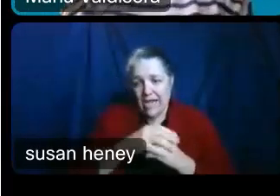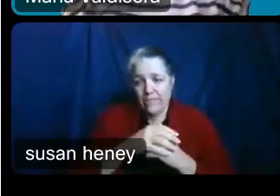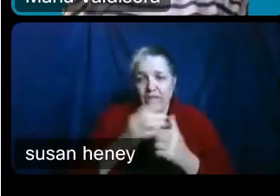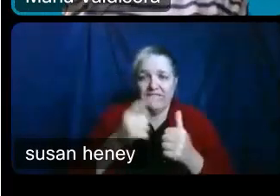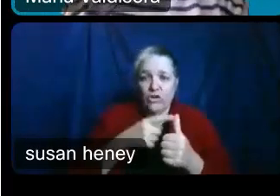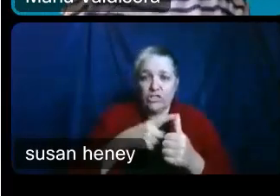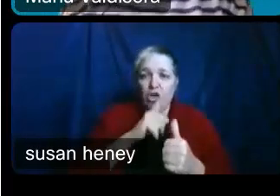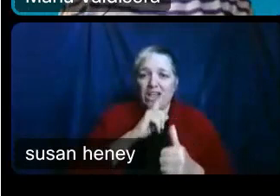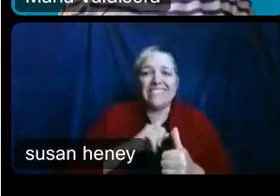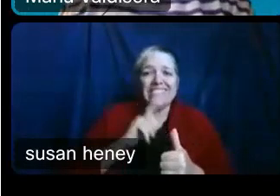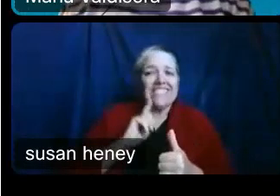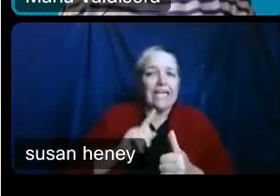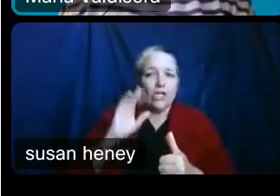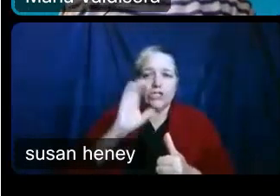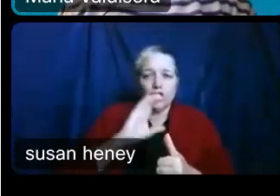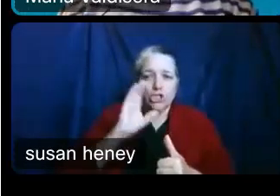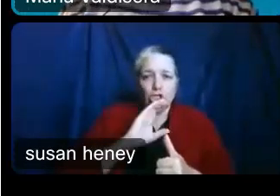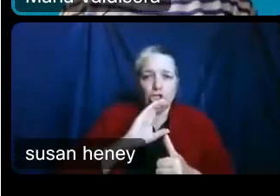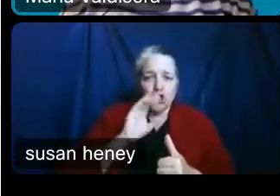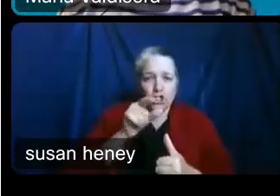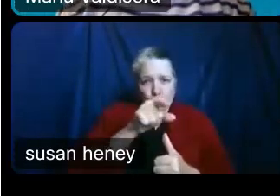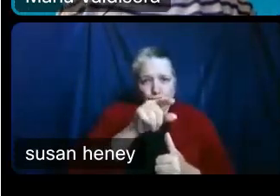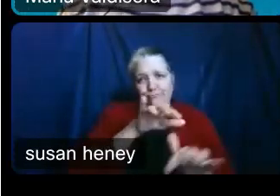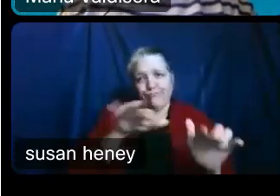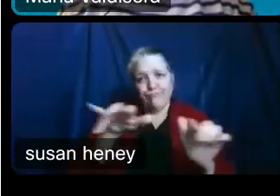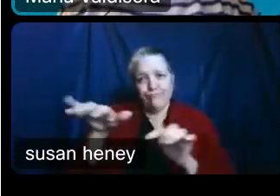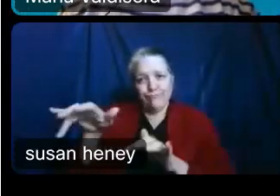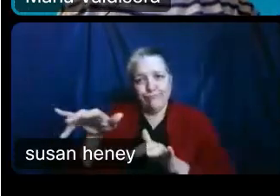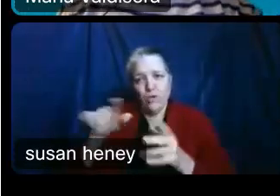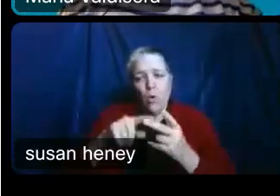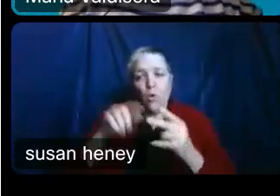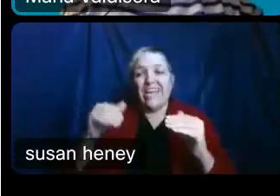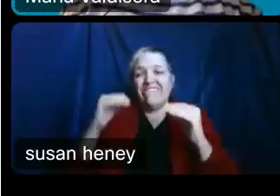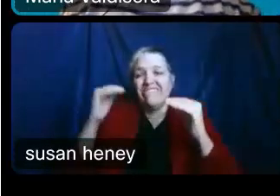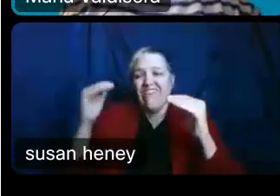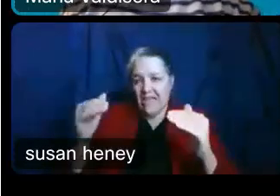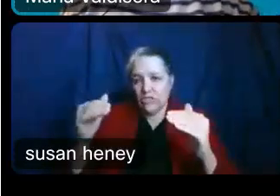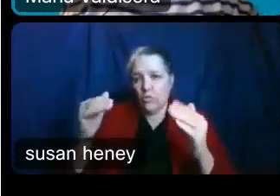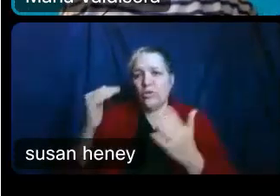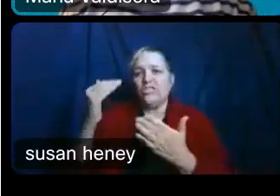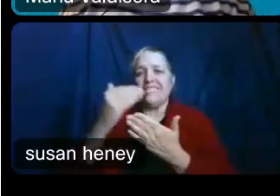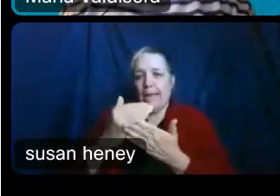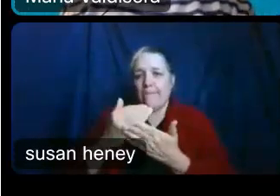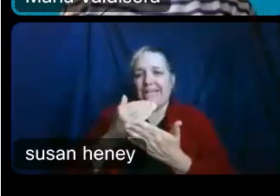more of a freeform search box, and the advanced search which is a step-by-step filtering method.